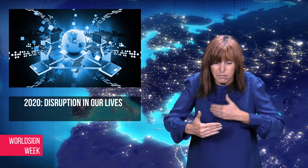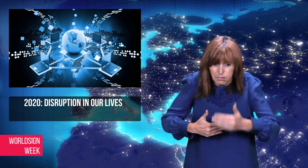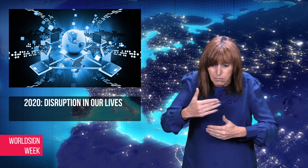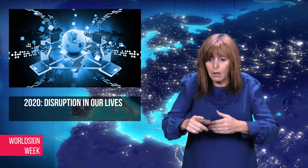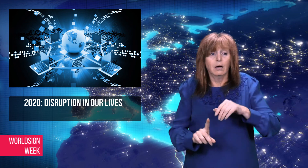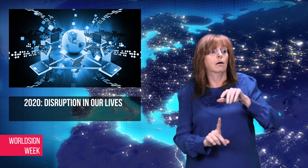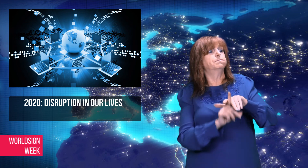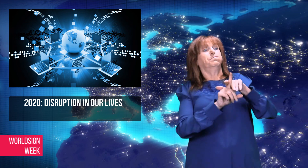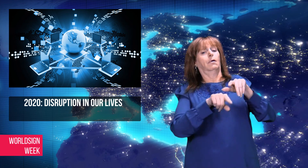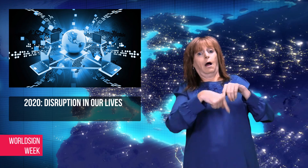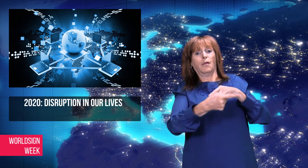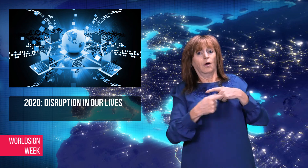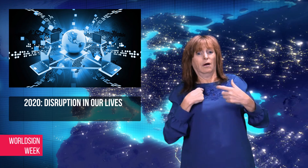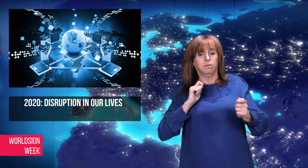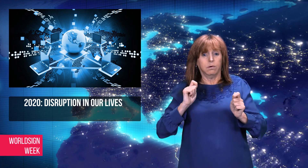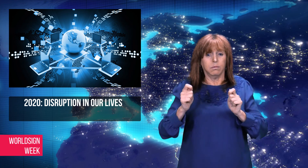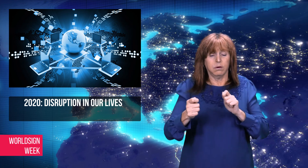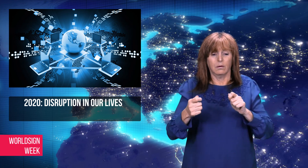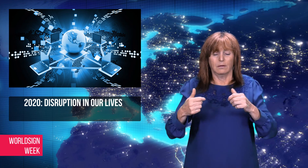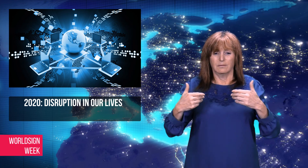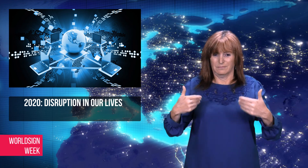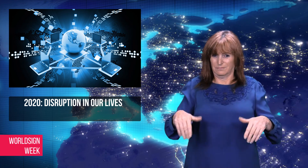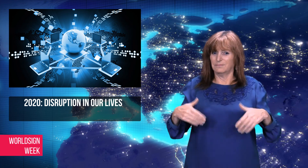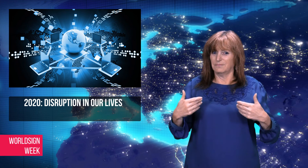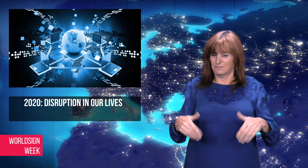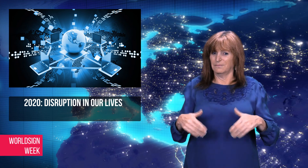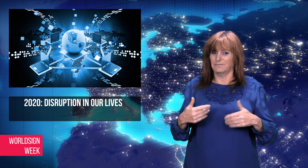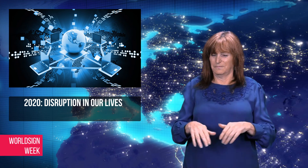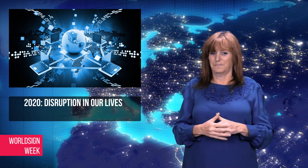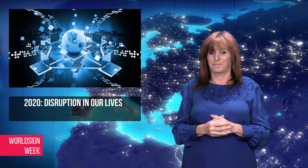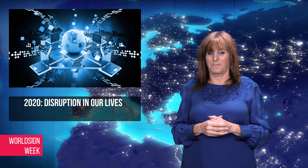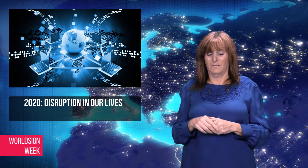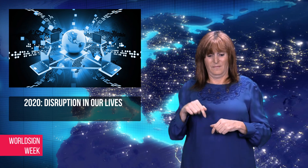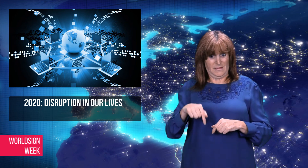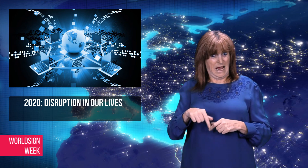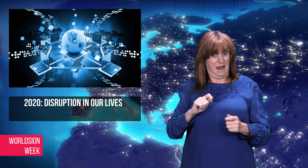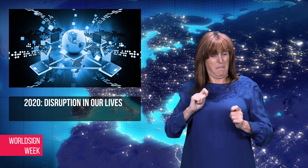technological wave, before another one comes up.